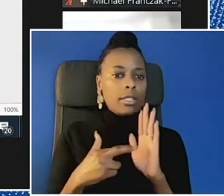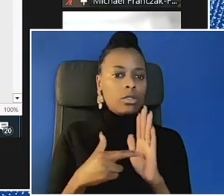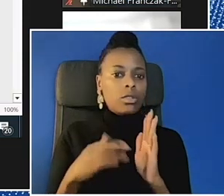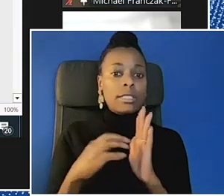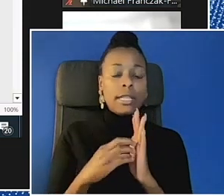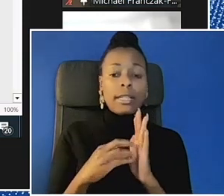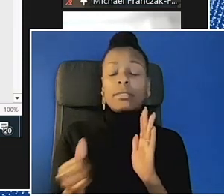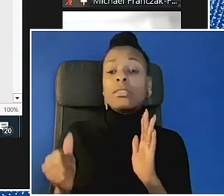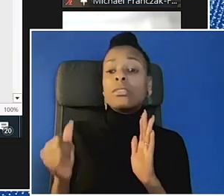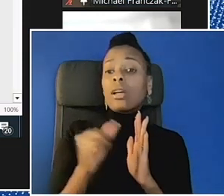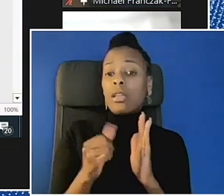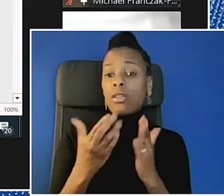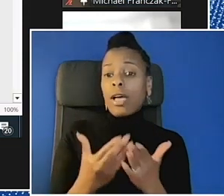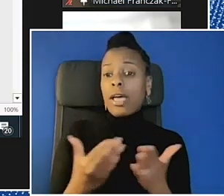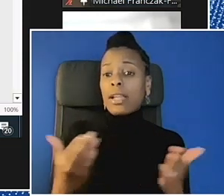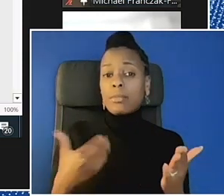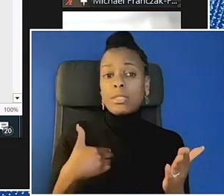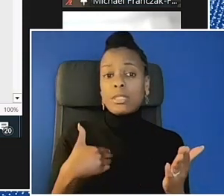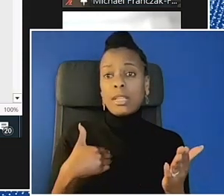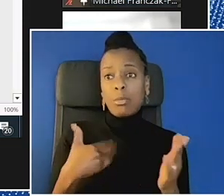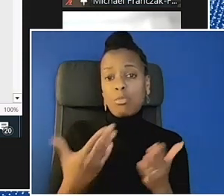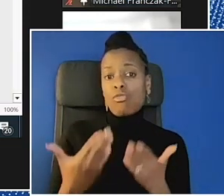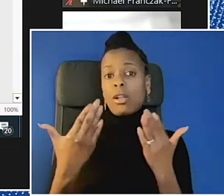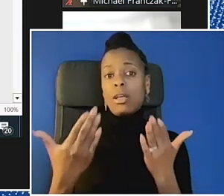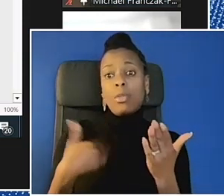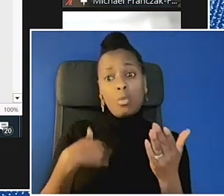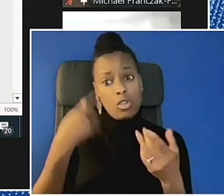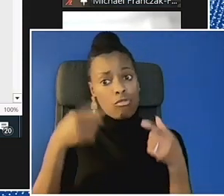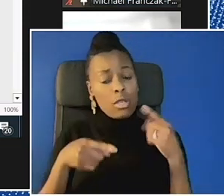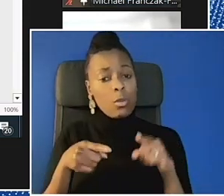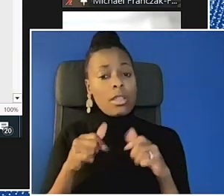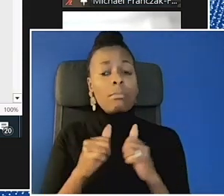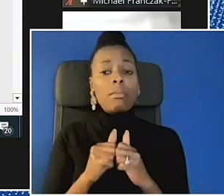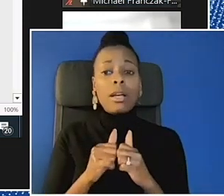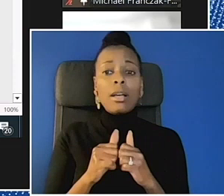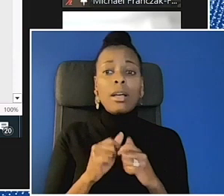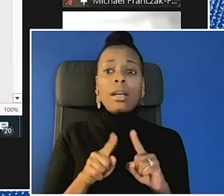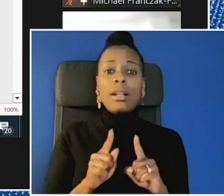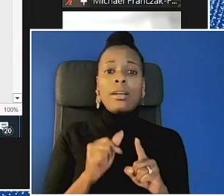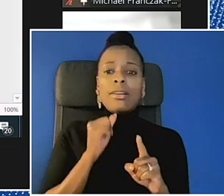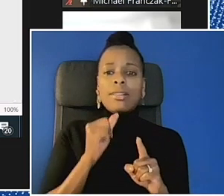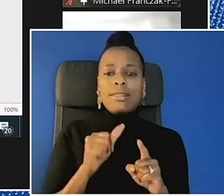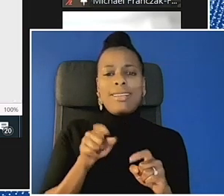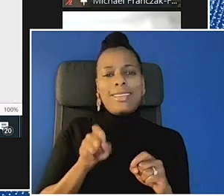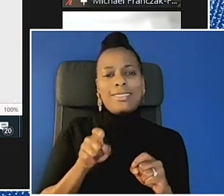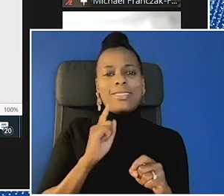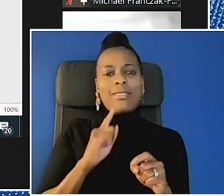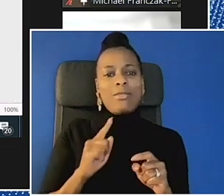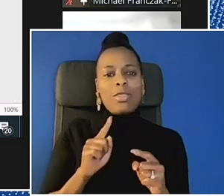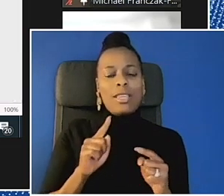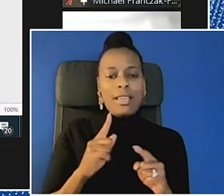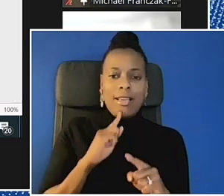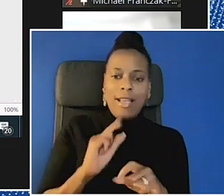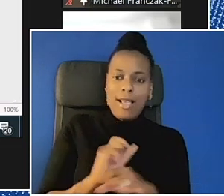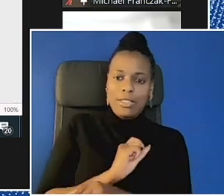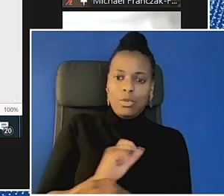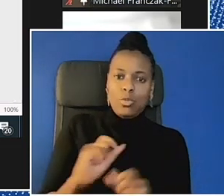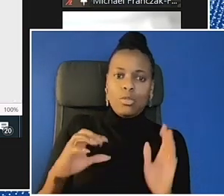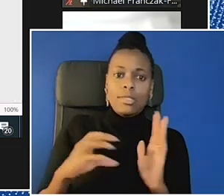that we agree with, but we think that are not necessary for the actual text, but they would be captured in our preamble.